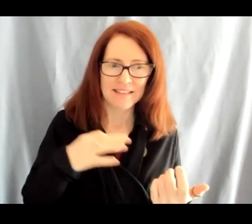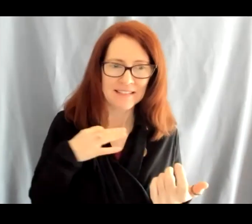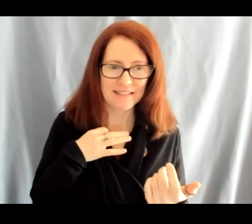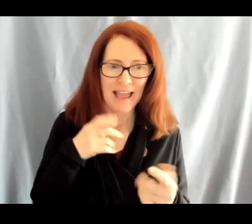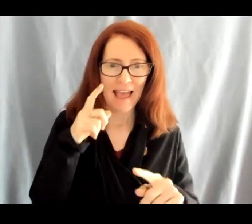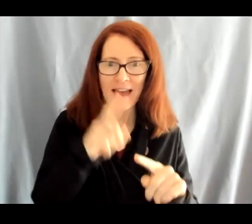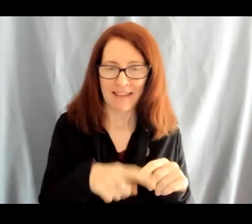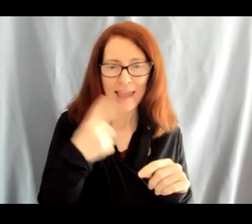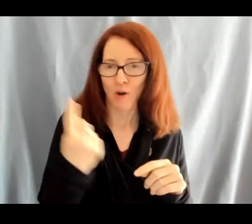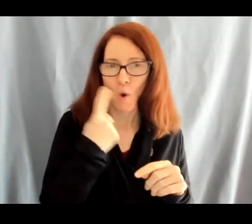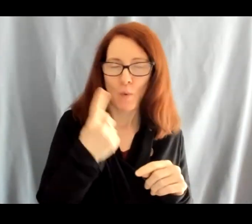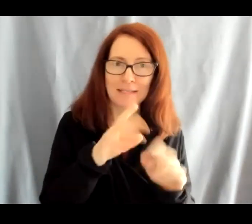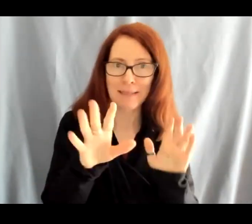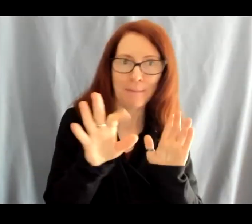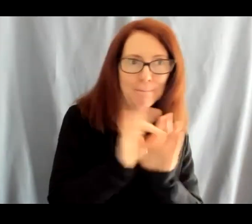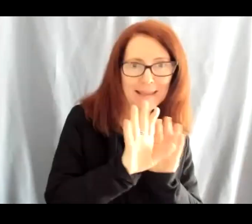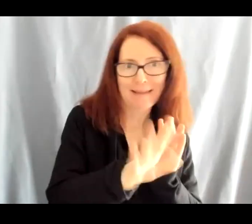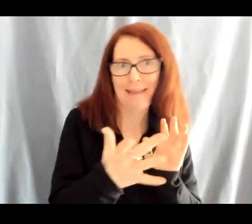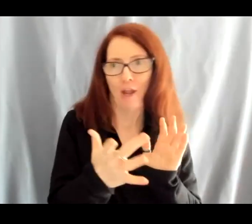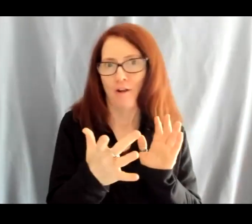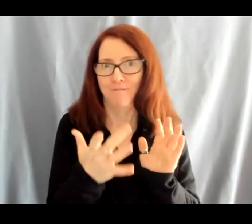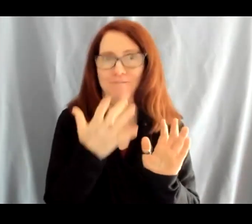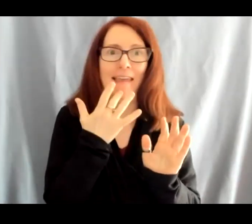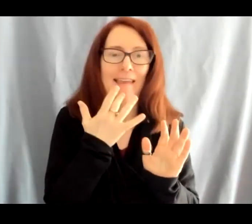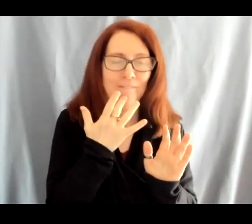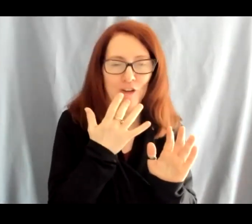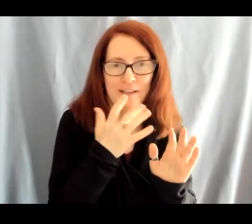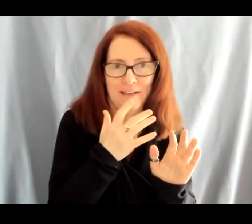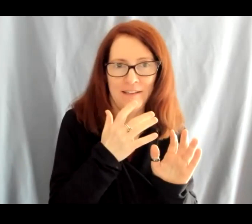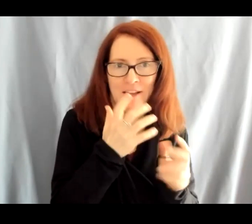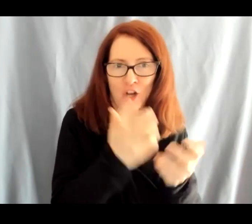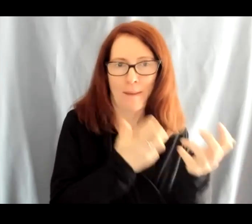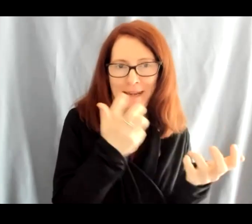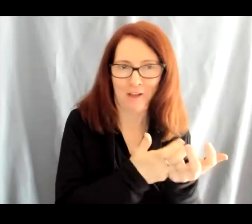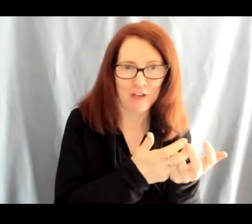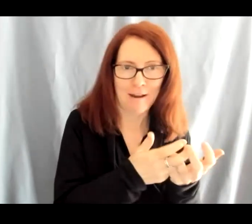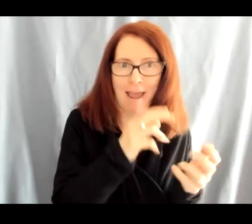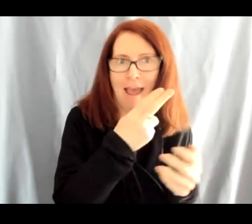pick their favorite accommodation or way of being accommodated um but it